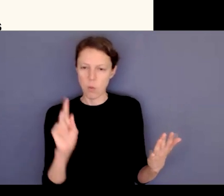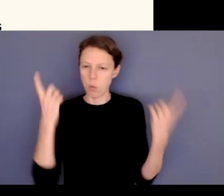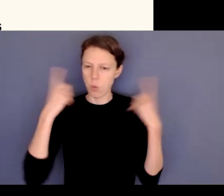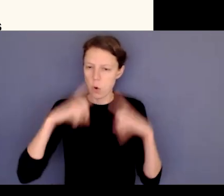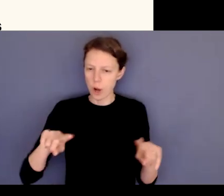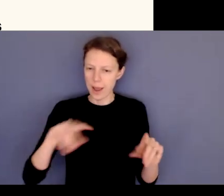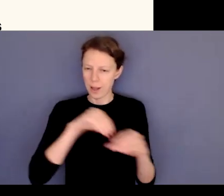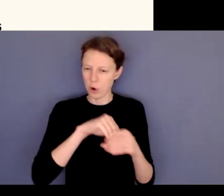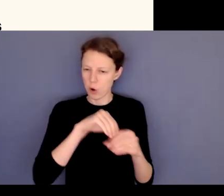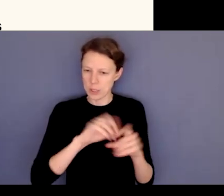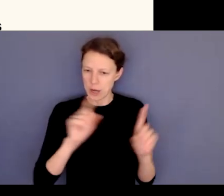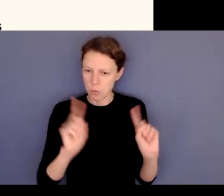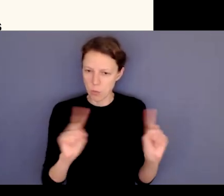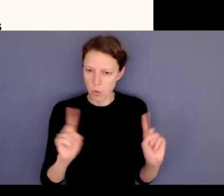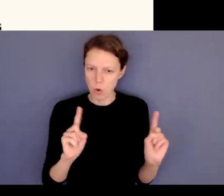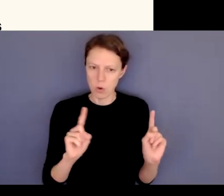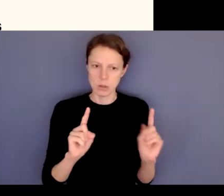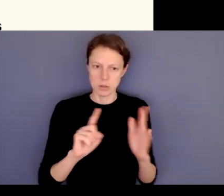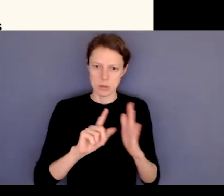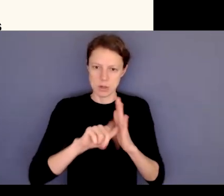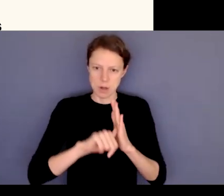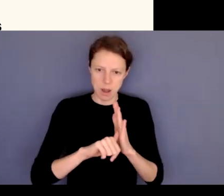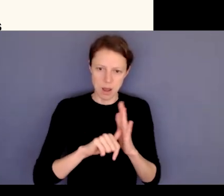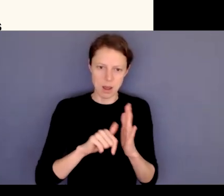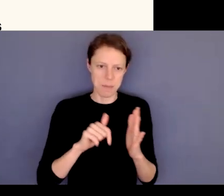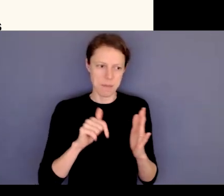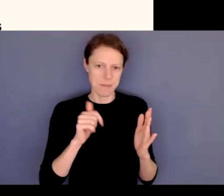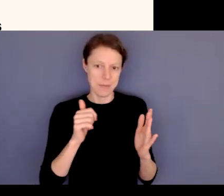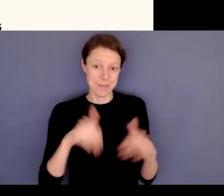sharing, the time of day to post, how often to post. We also